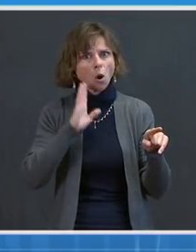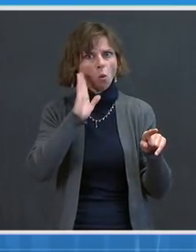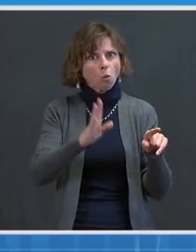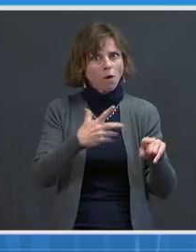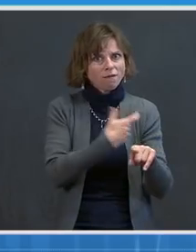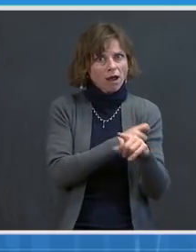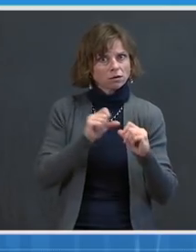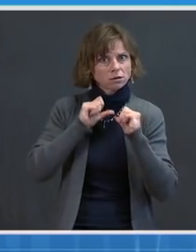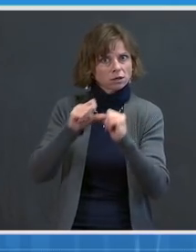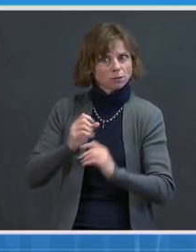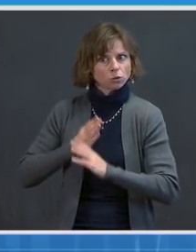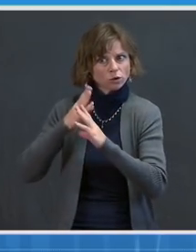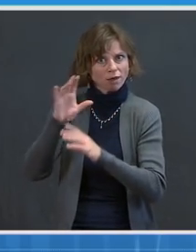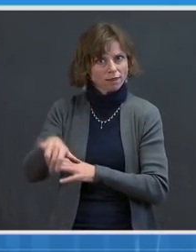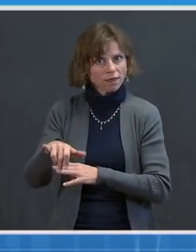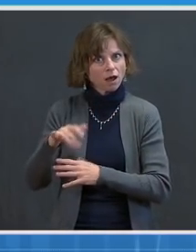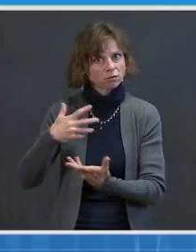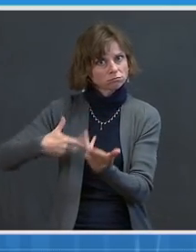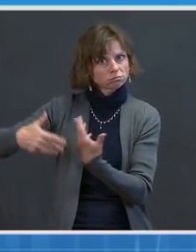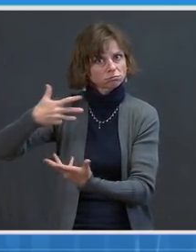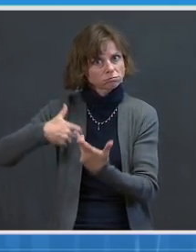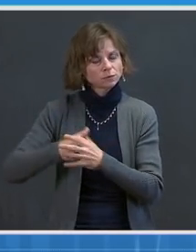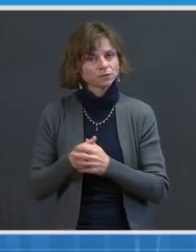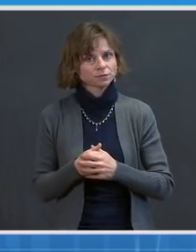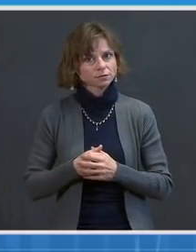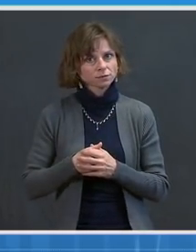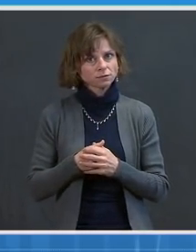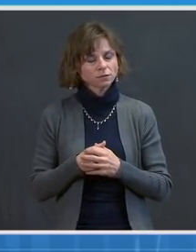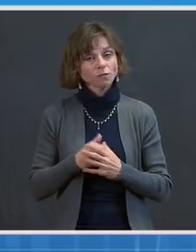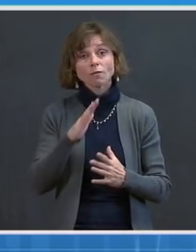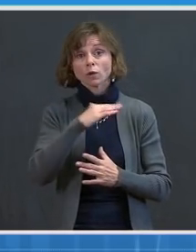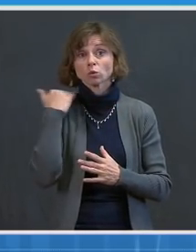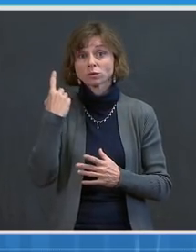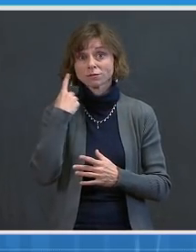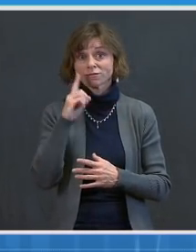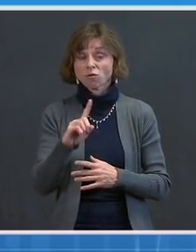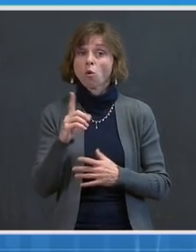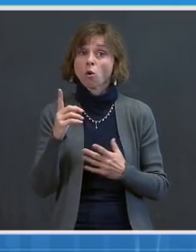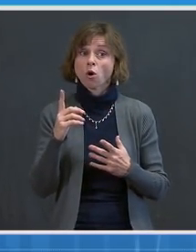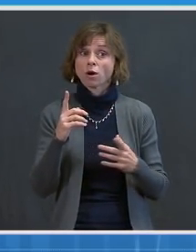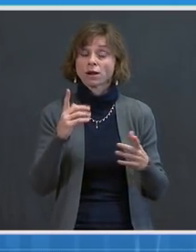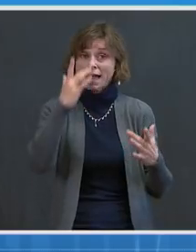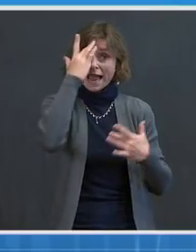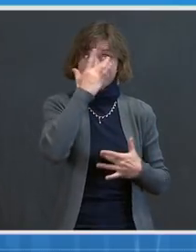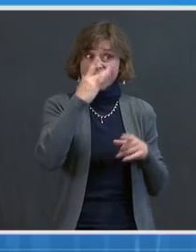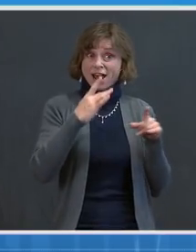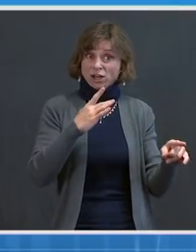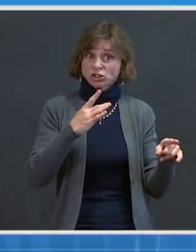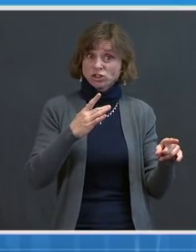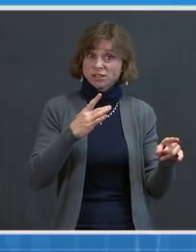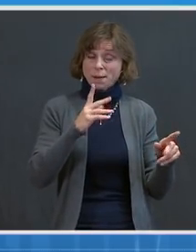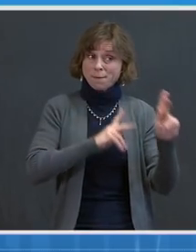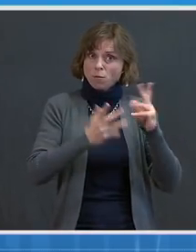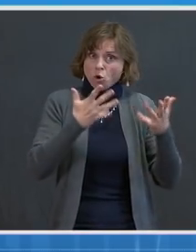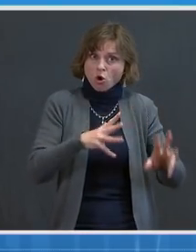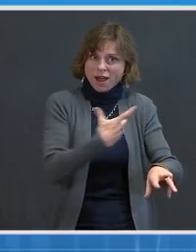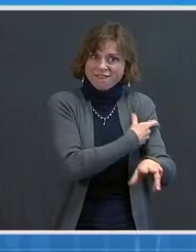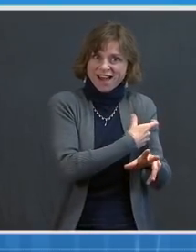against circulating variants and that the risk of breakthrough infections in vaccinated persons and spreading the virus to others is low,